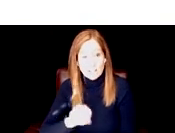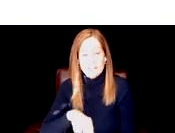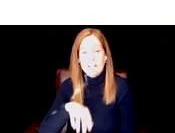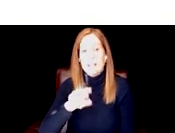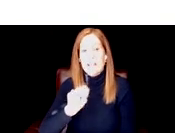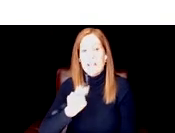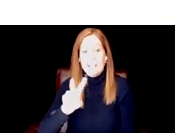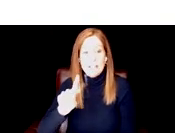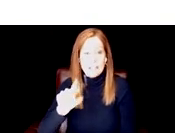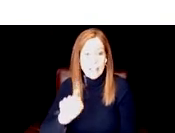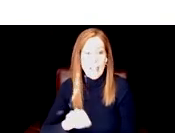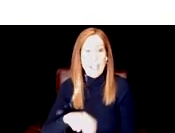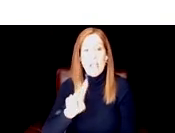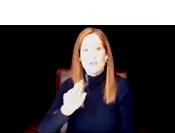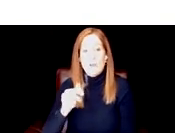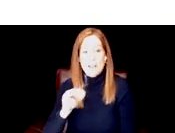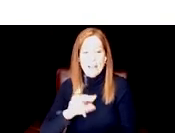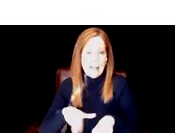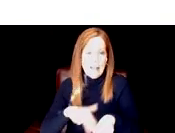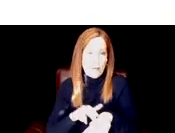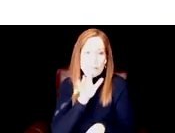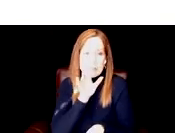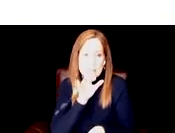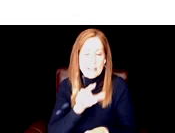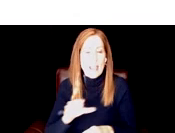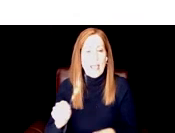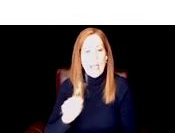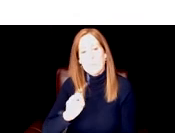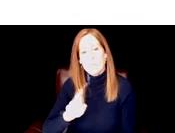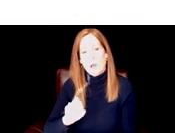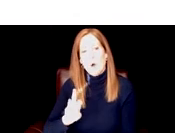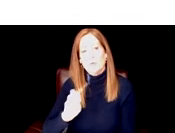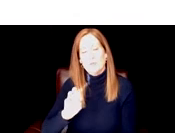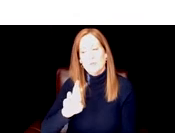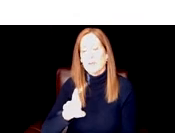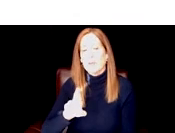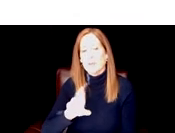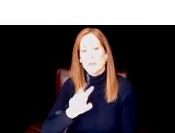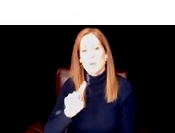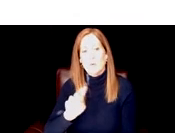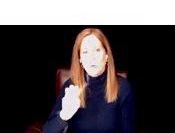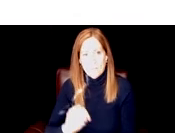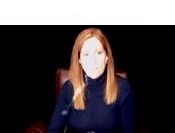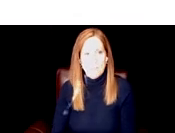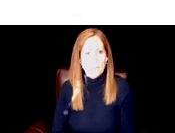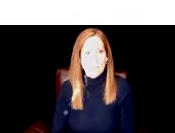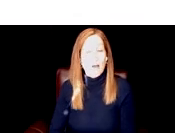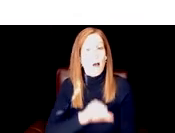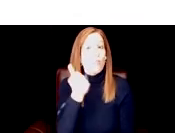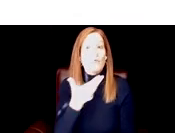Dragon Naturally Speaking, and Browser Zoom. And other resources to look out there--